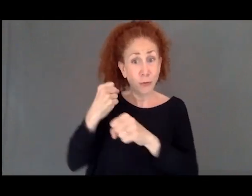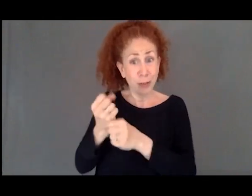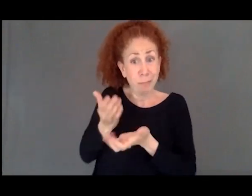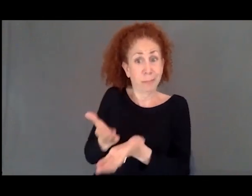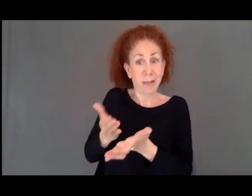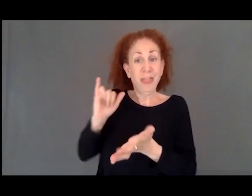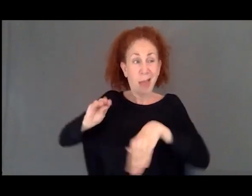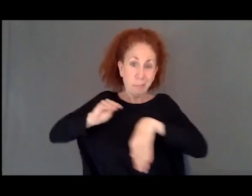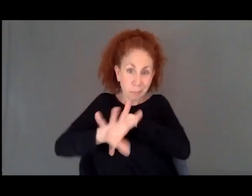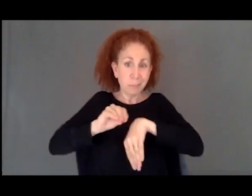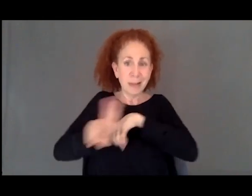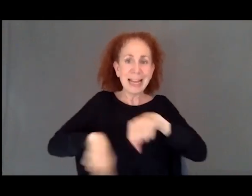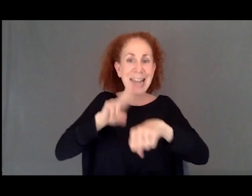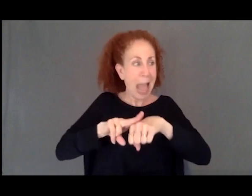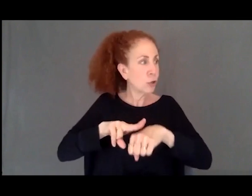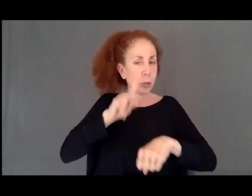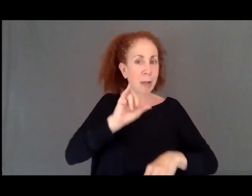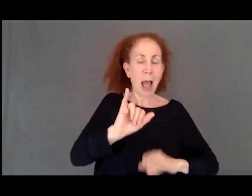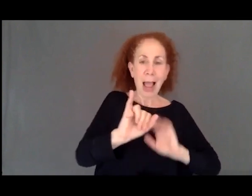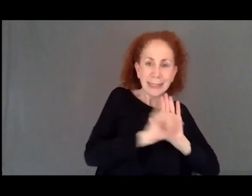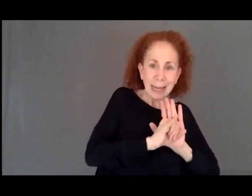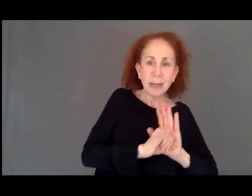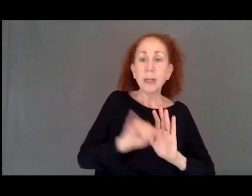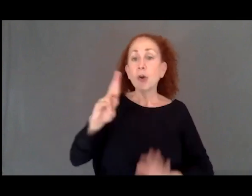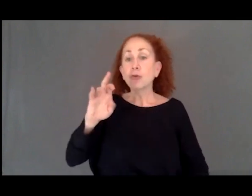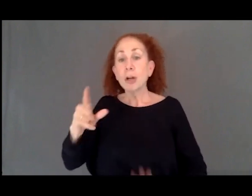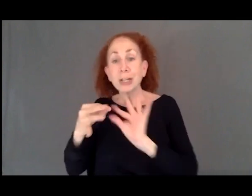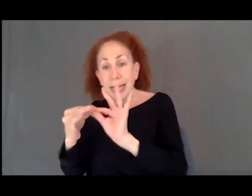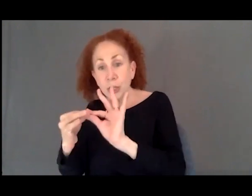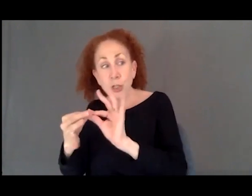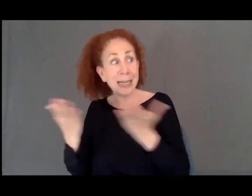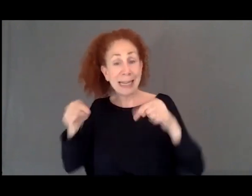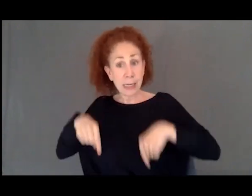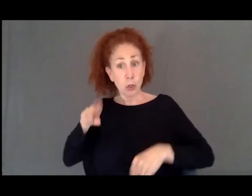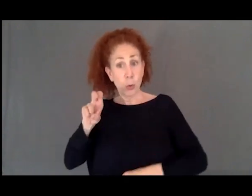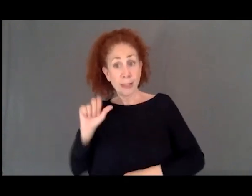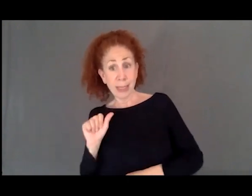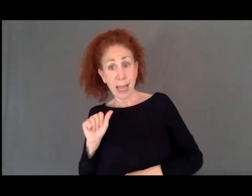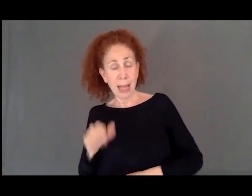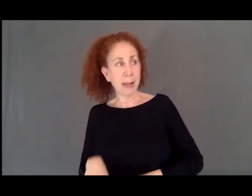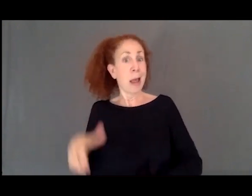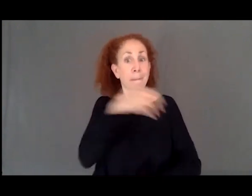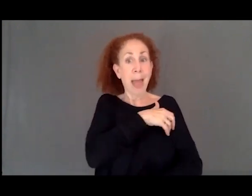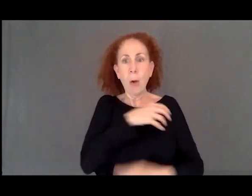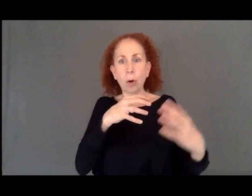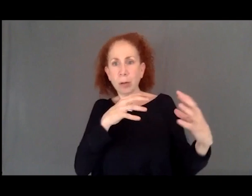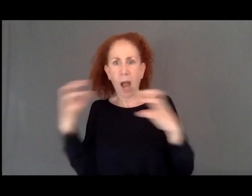has shaped and defined national identities, racial relations domestically here in the United States, great power contests.